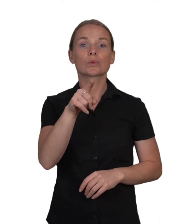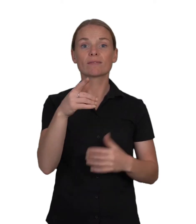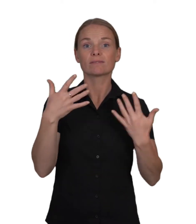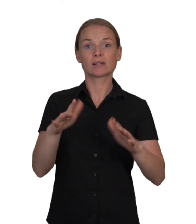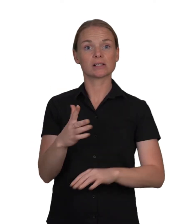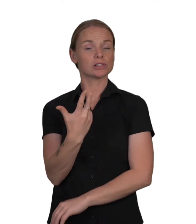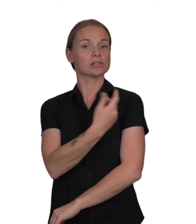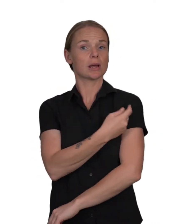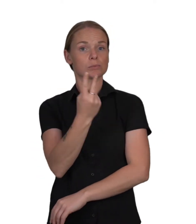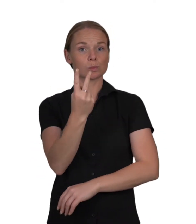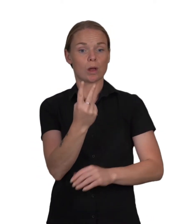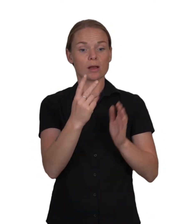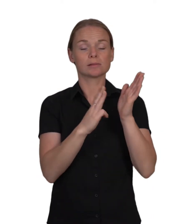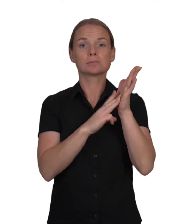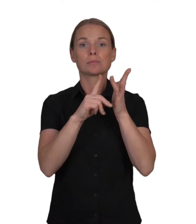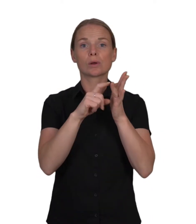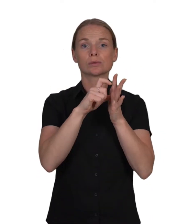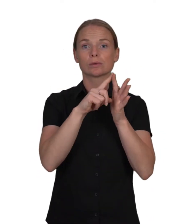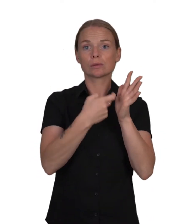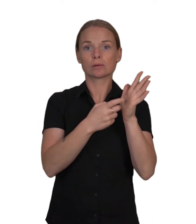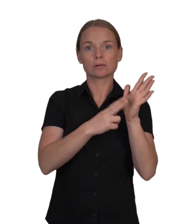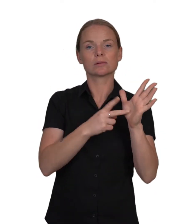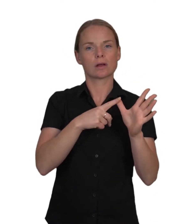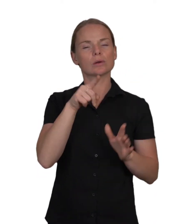If you have been vaccinated with two doses of Moderna,